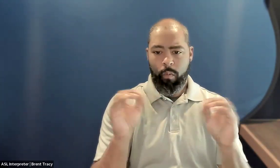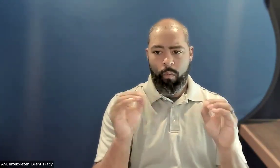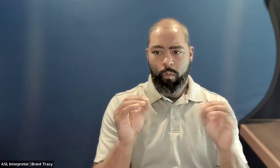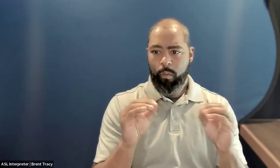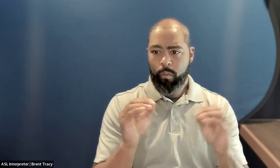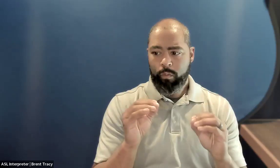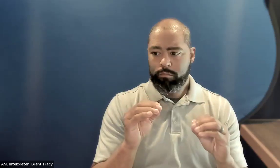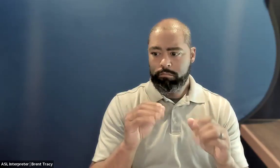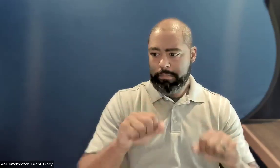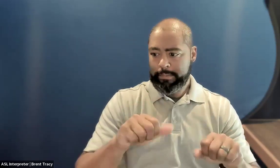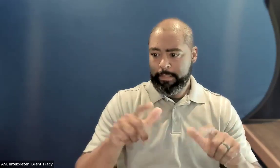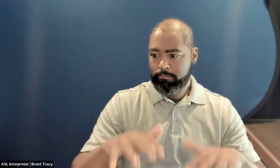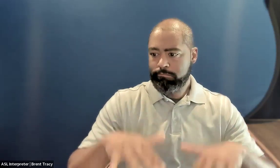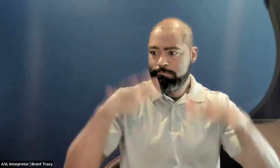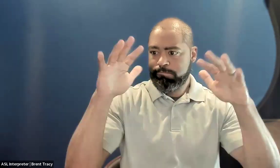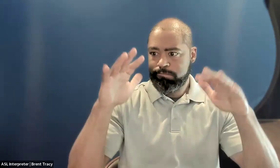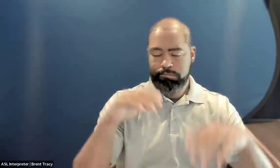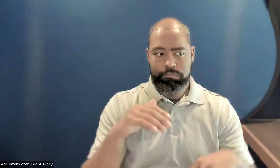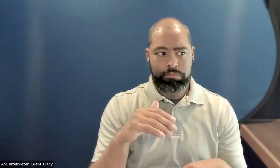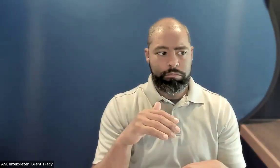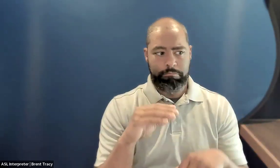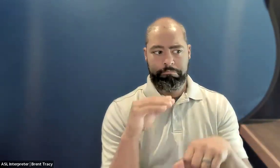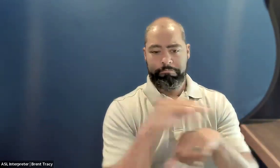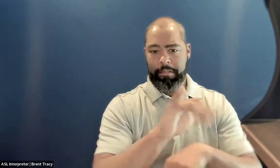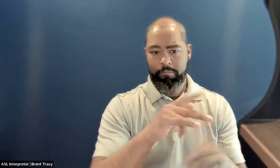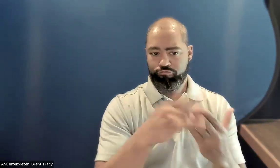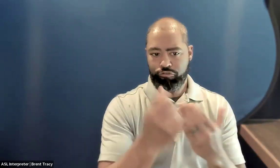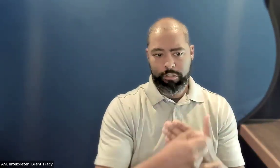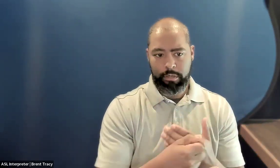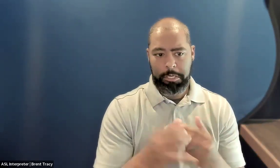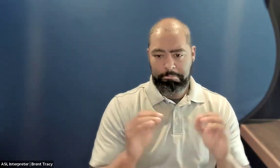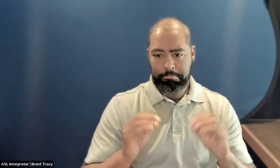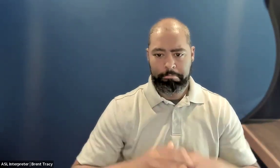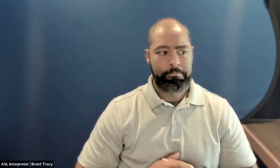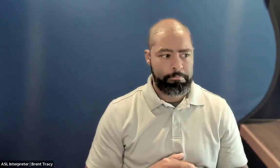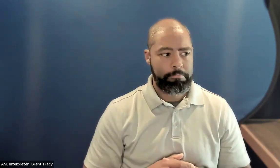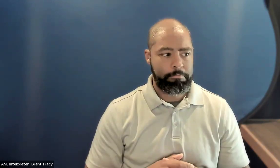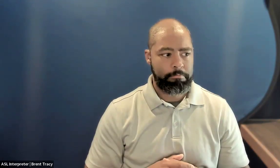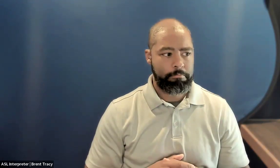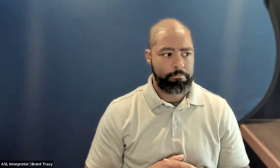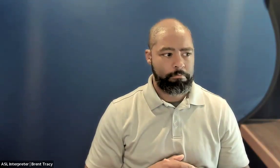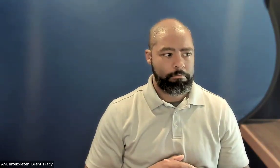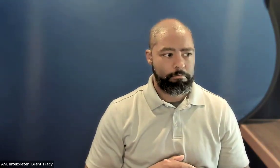Next slide information at the little?